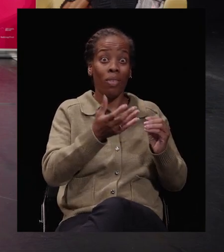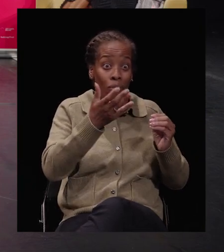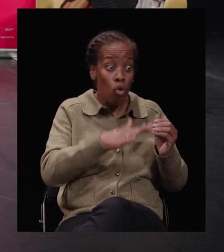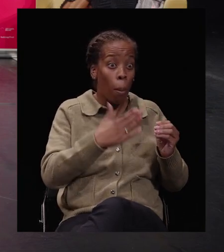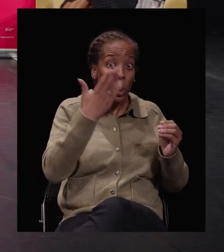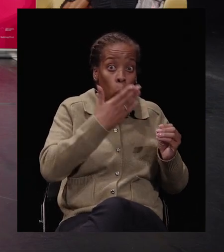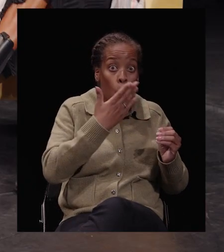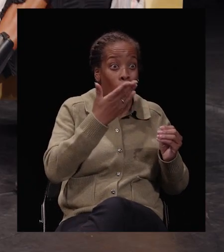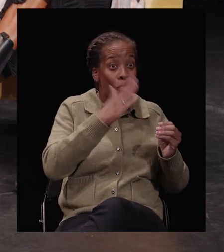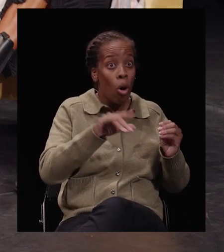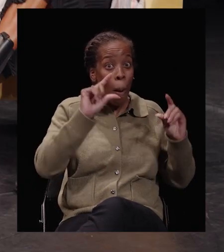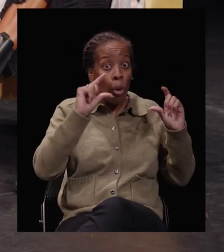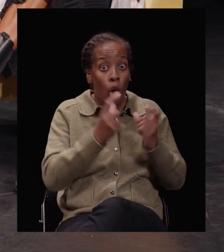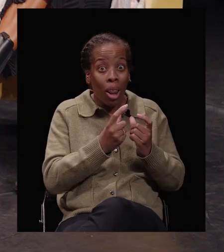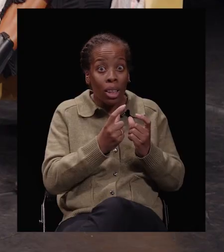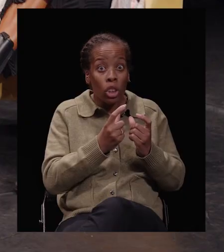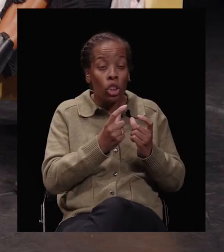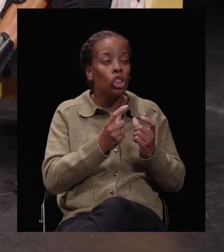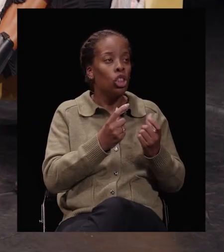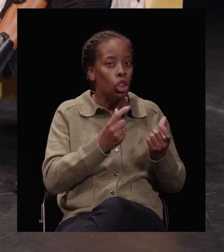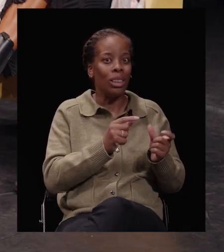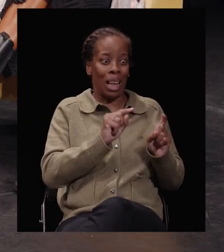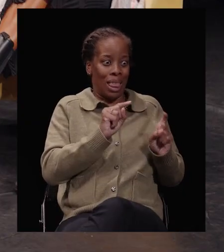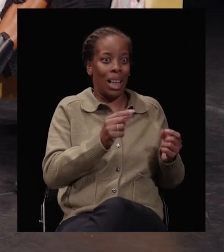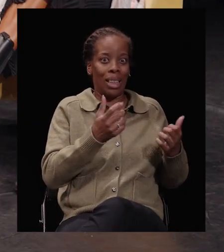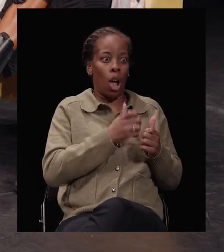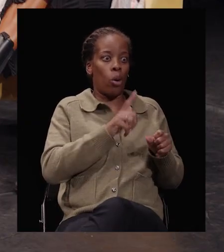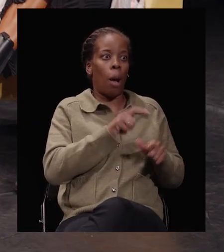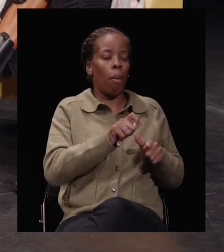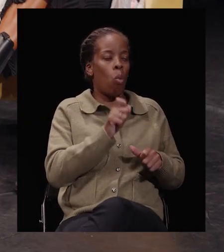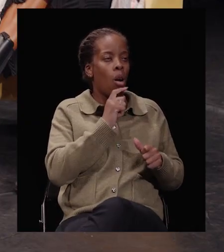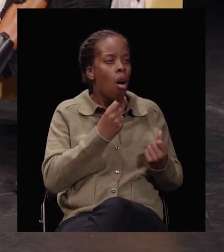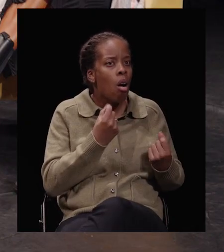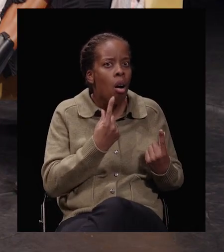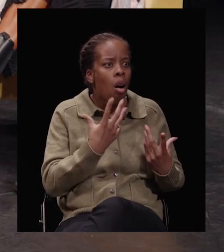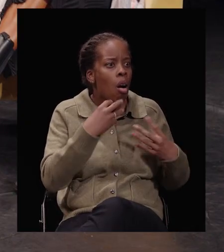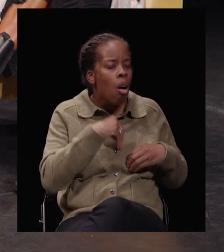to encounter arts, if they don't have the opportunity to encounter that otherwise.